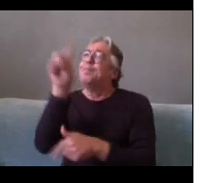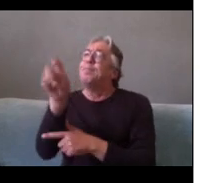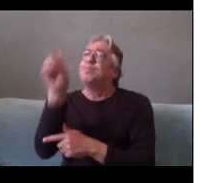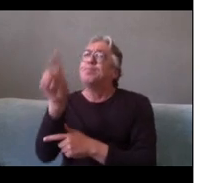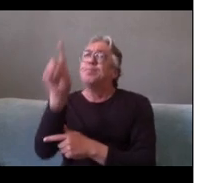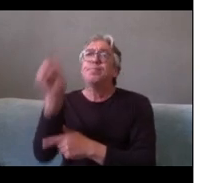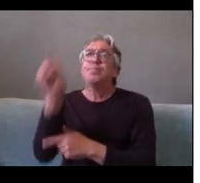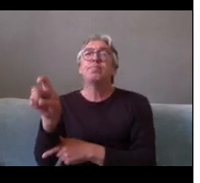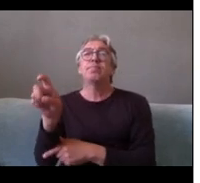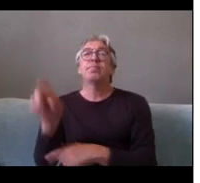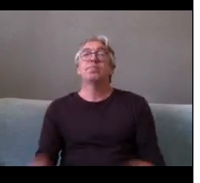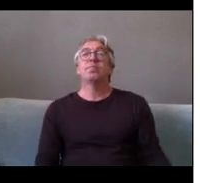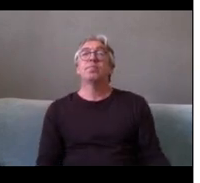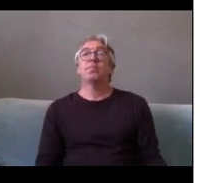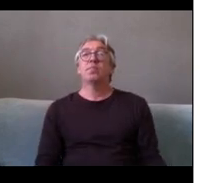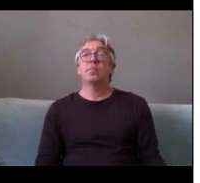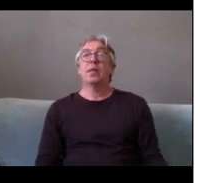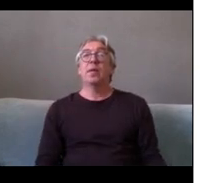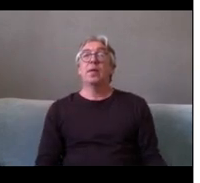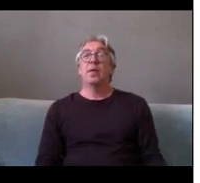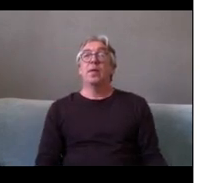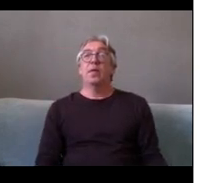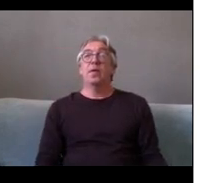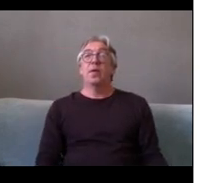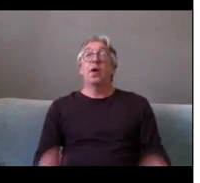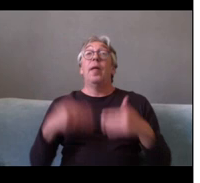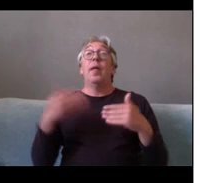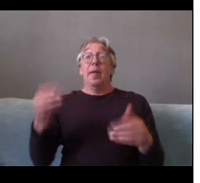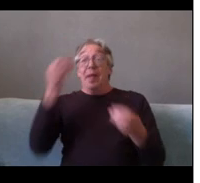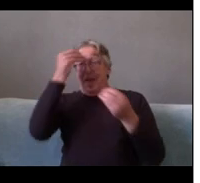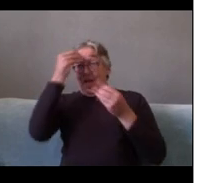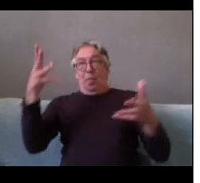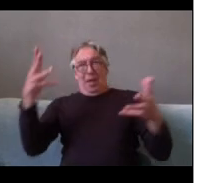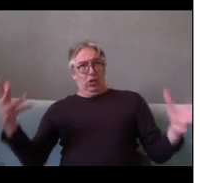The integration in the censuses of persons with disabilities in Kenya